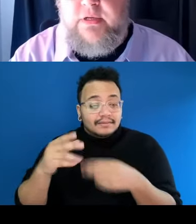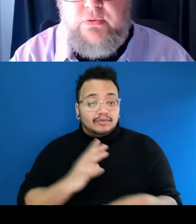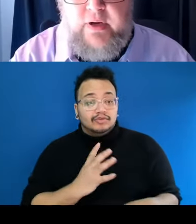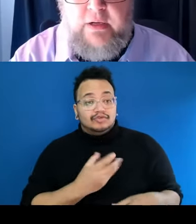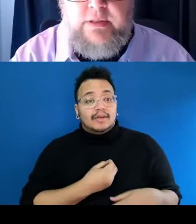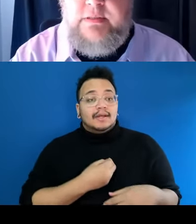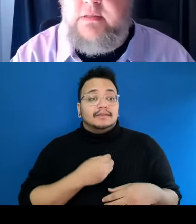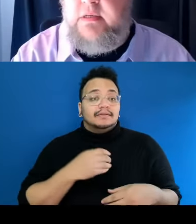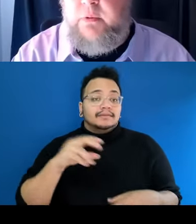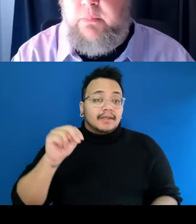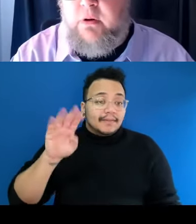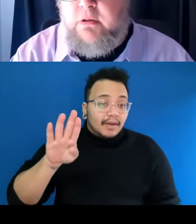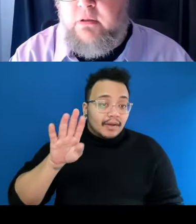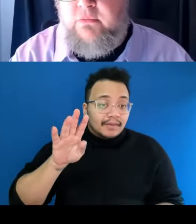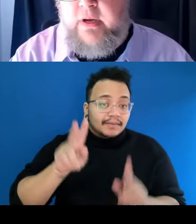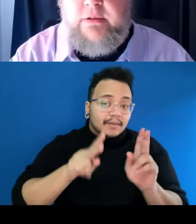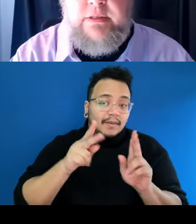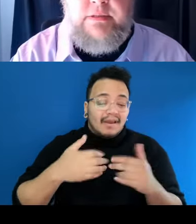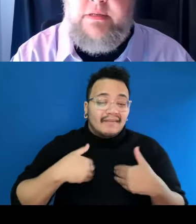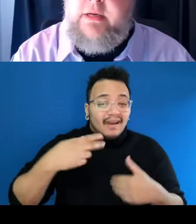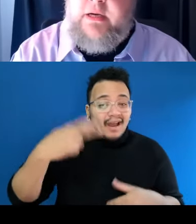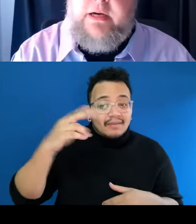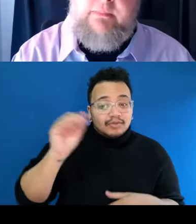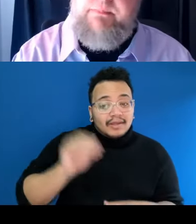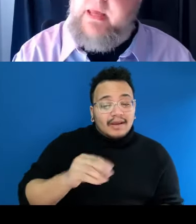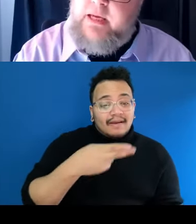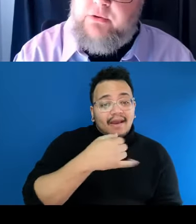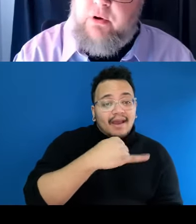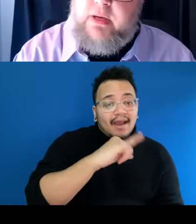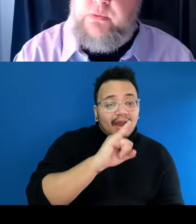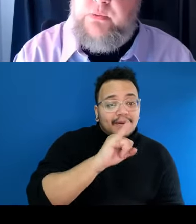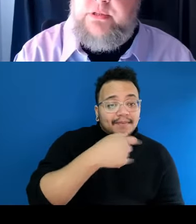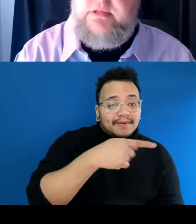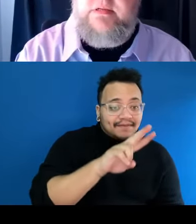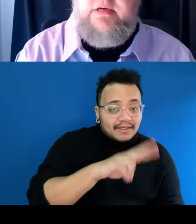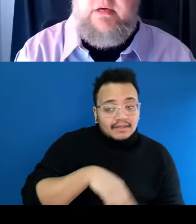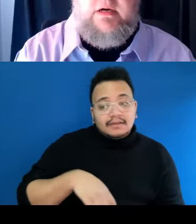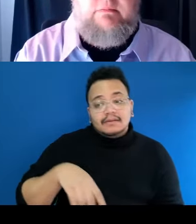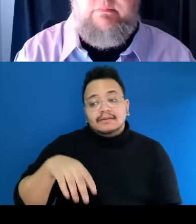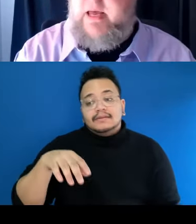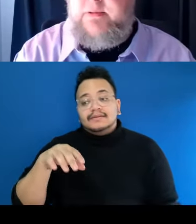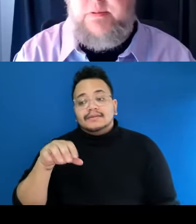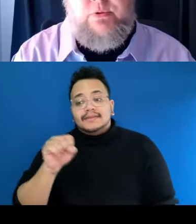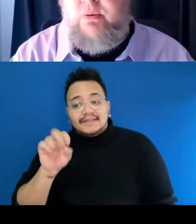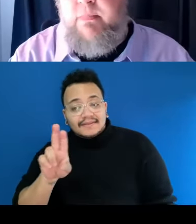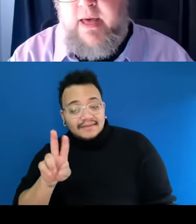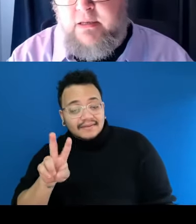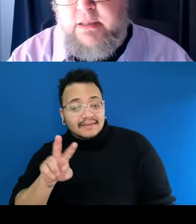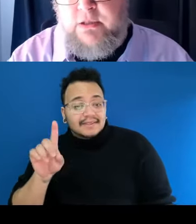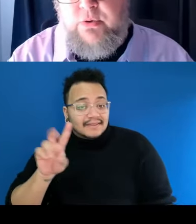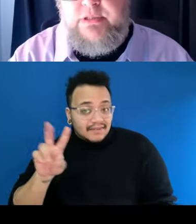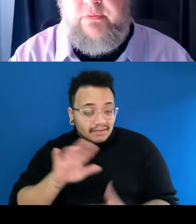of sexual violence, intimate partner violence, hate crimes, which has dramatically increased,